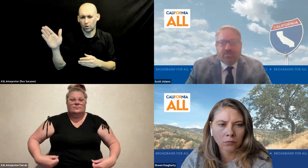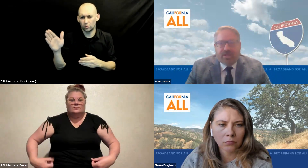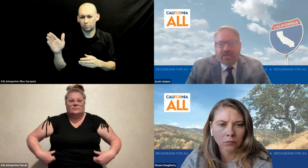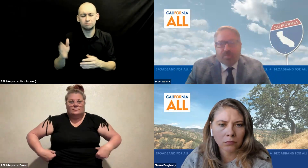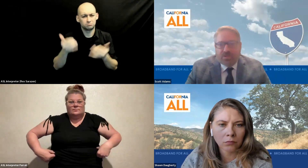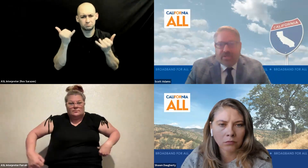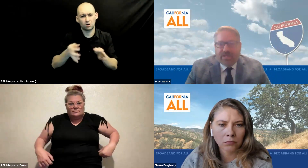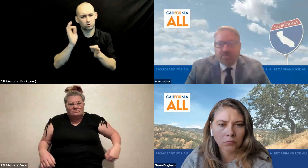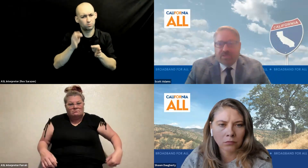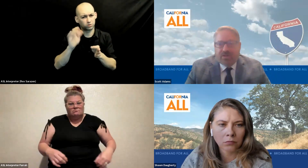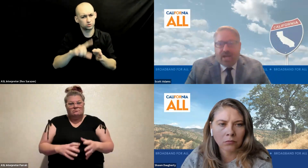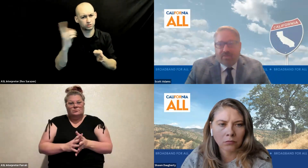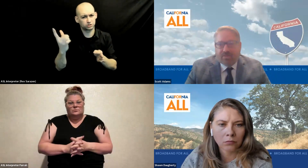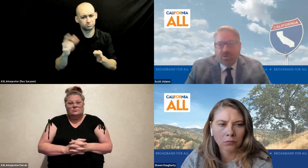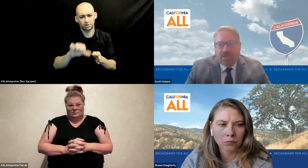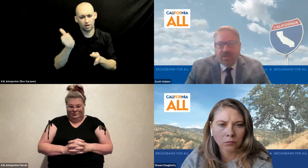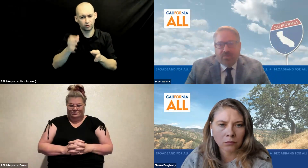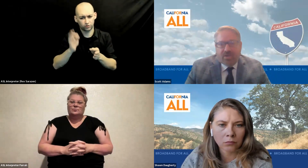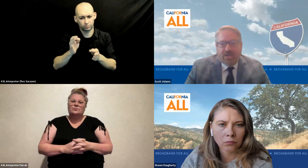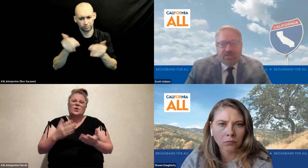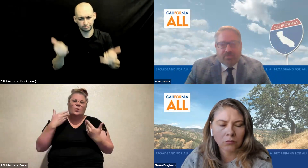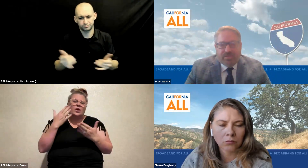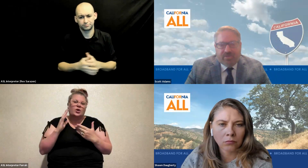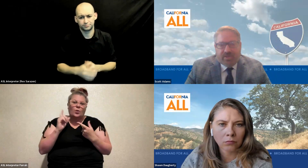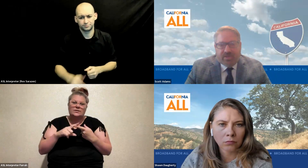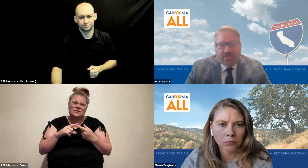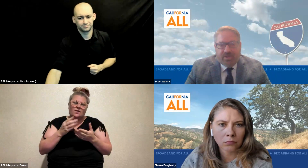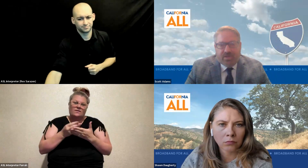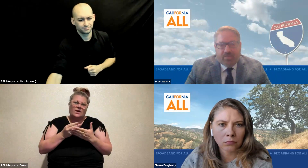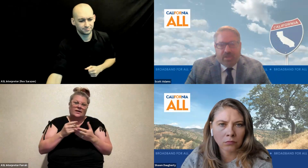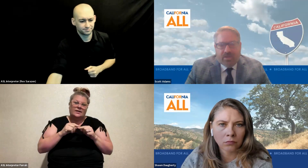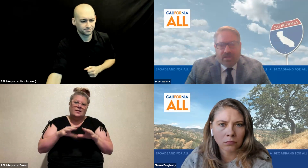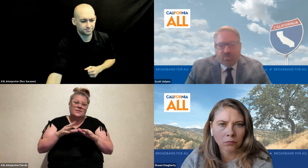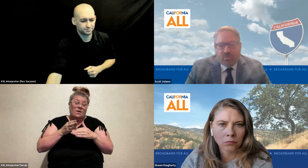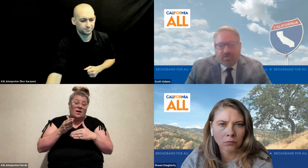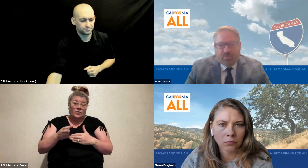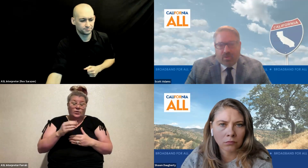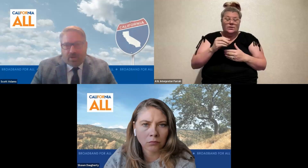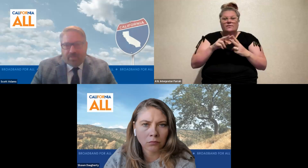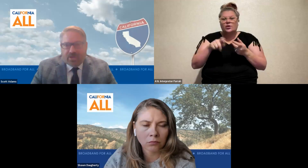of Funding Opportunity comes out afterward the very specific kind of rules and requirements and